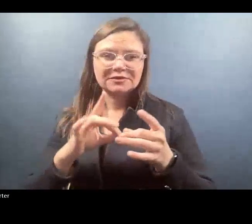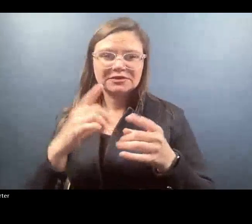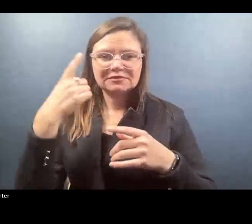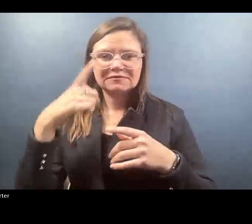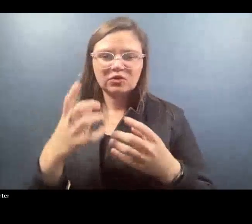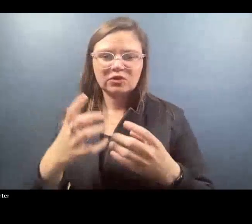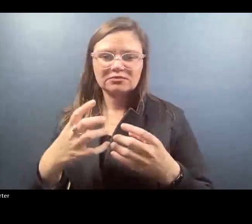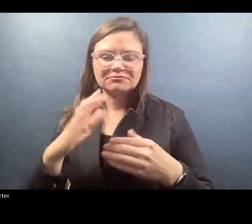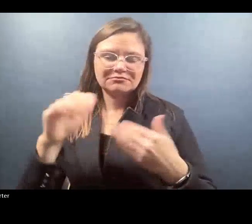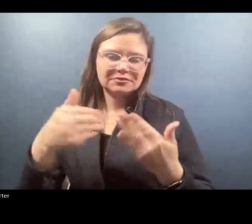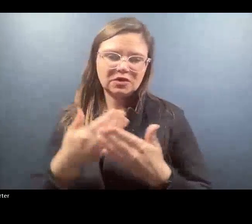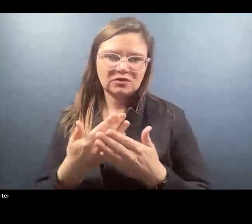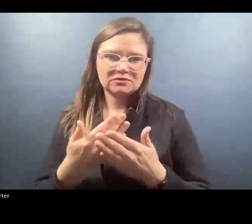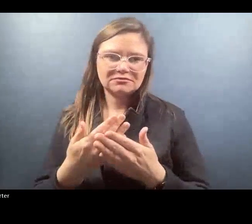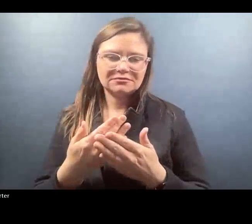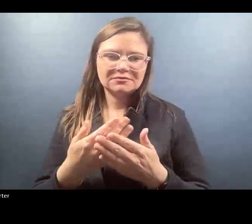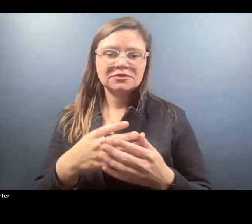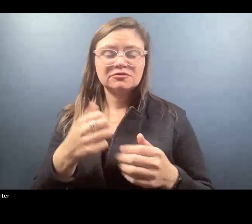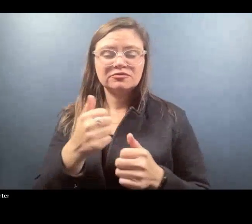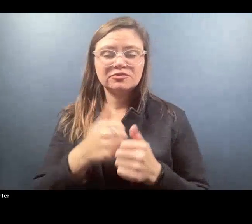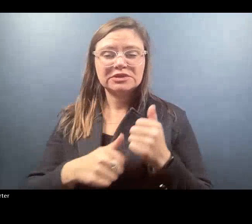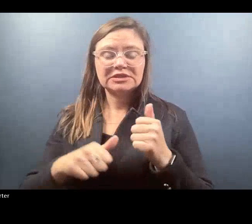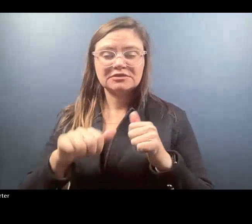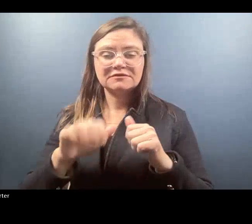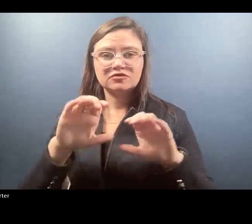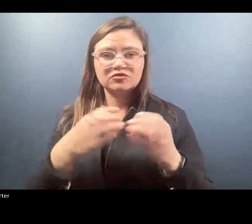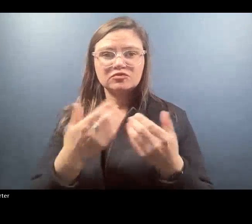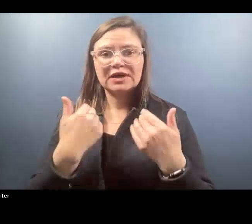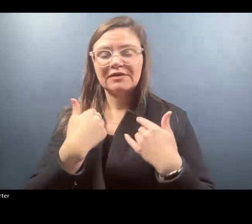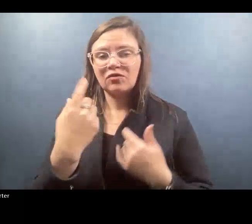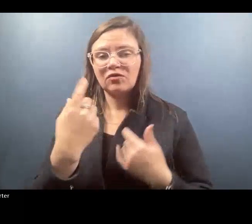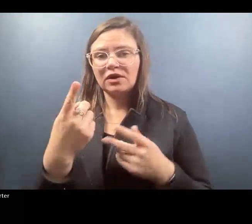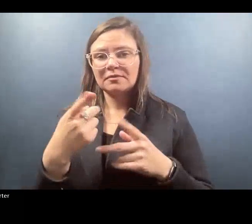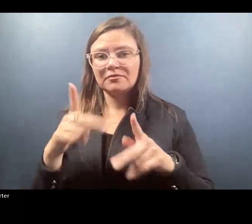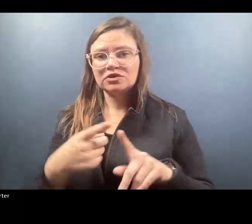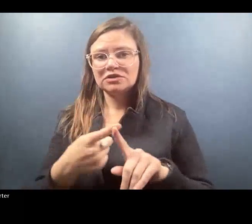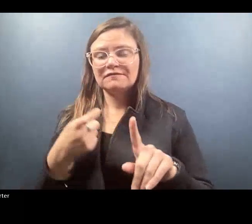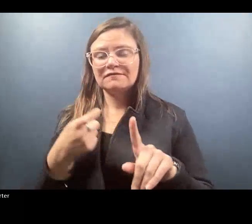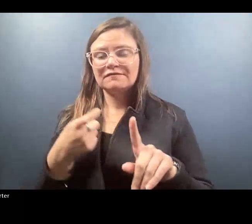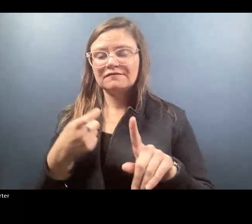Each of your groups will have one of us from the Strategy Center to help facilitate and move the conversation along.